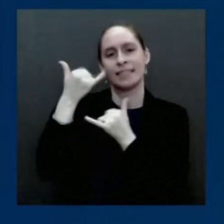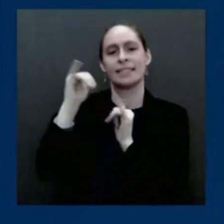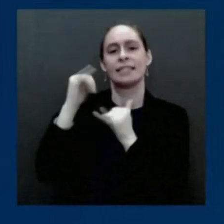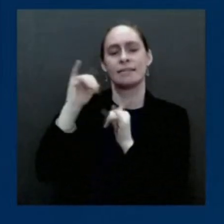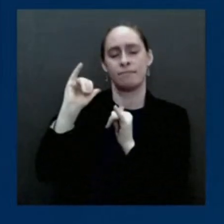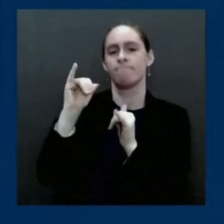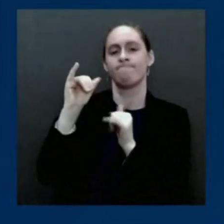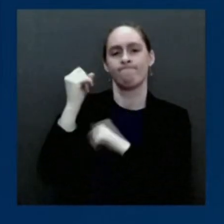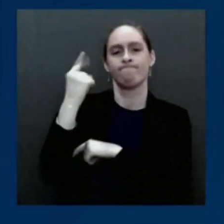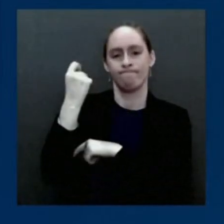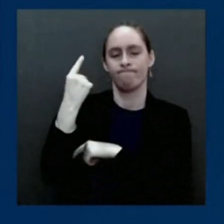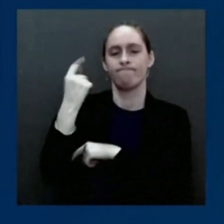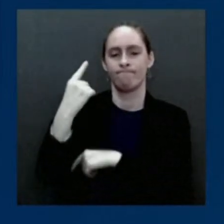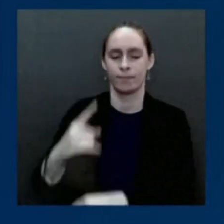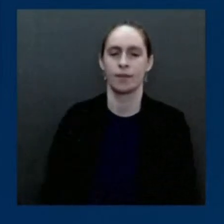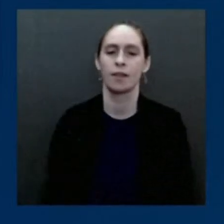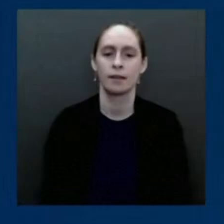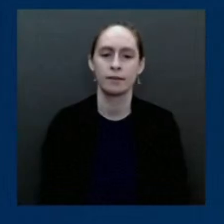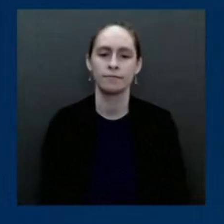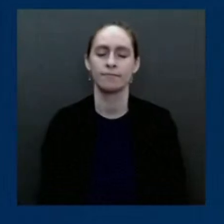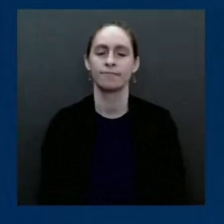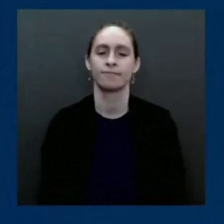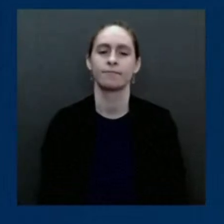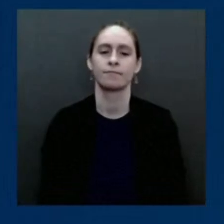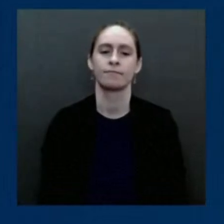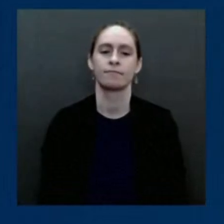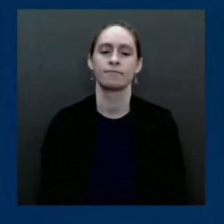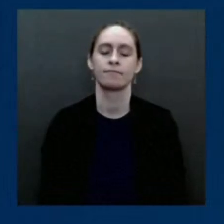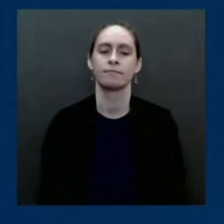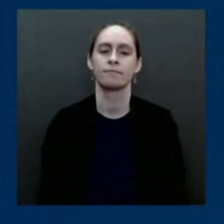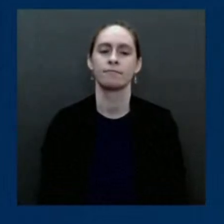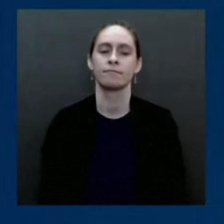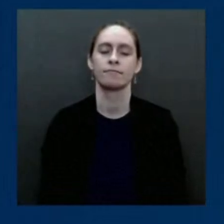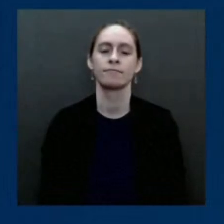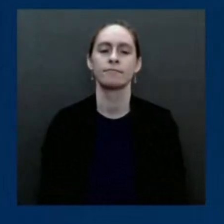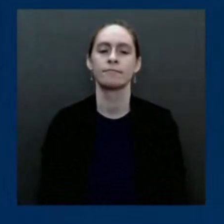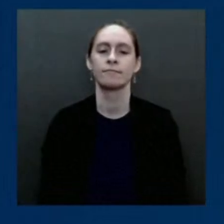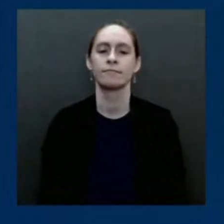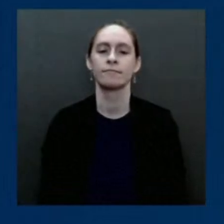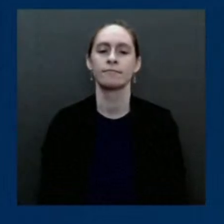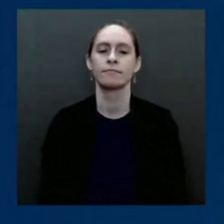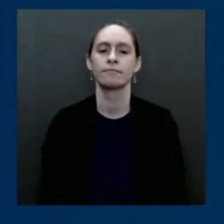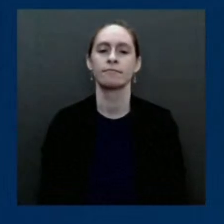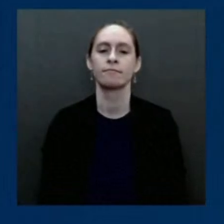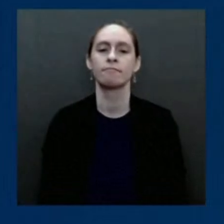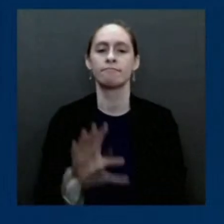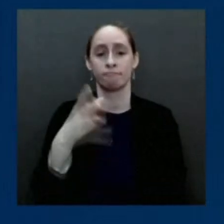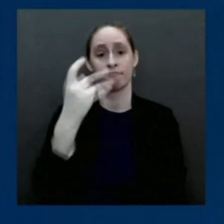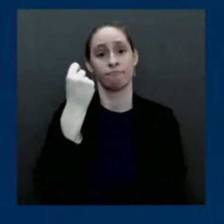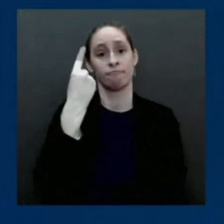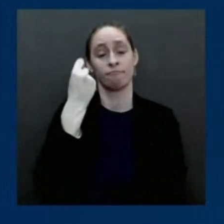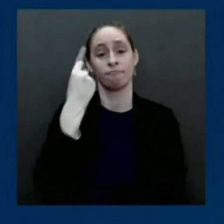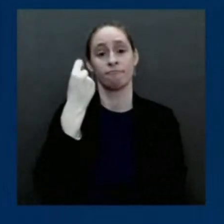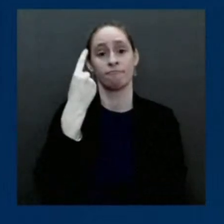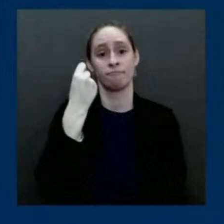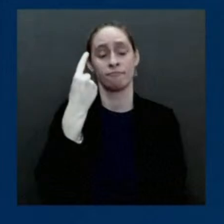VARIANTS TH YOU PEAK AROUND THE SAME PLACE IF YOU HAPPEN TO BE AT BREAKTHROUGH THAN YOU